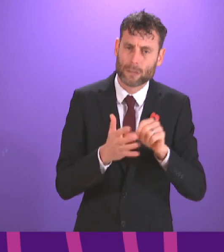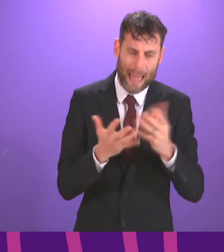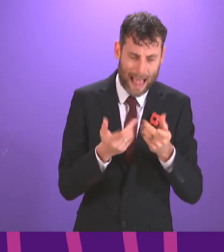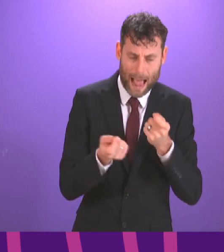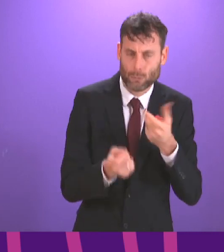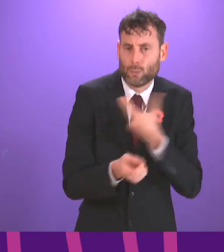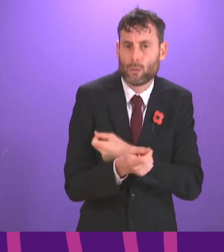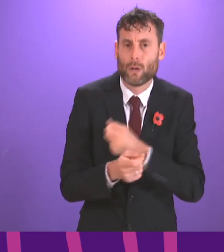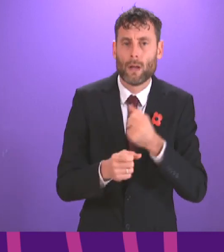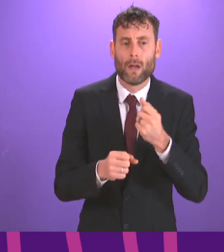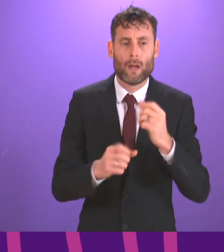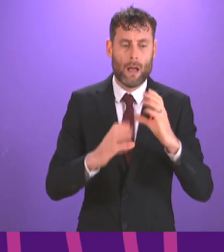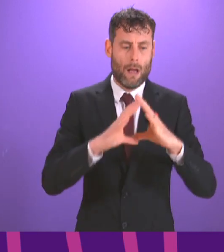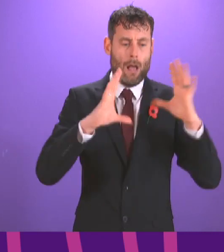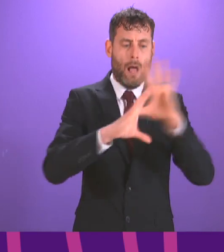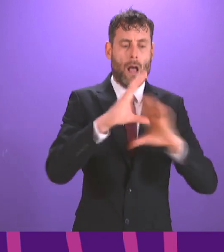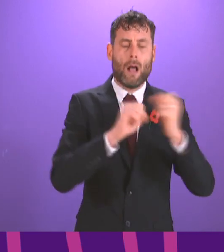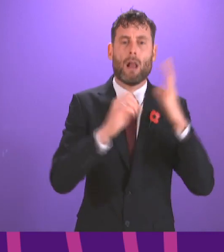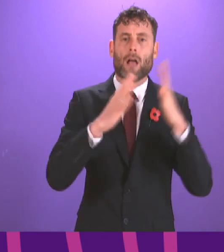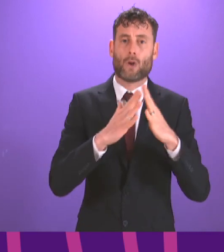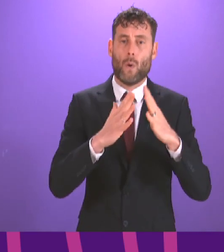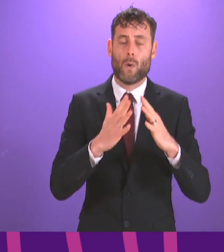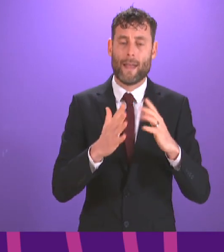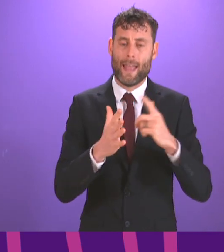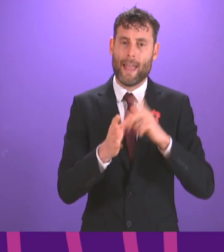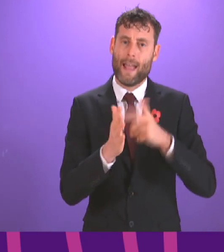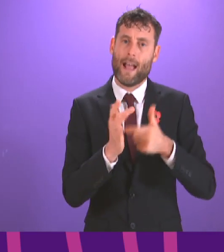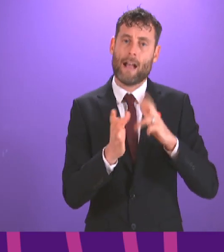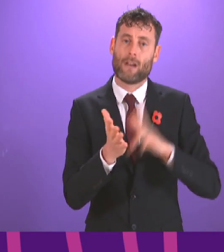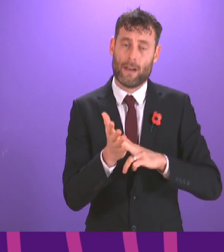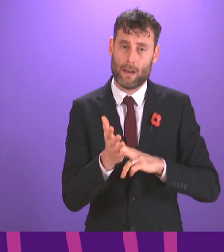and Clyde. In Ayrshire and Arran, there was a temporary issue to do with the procurement